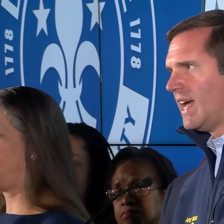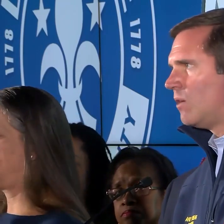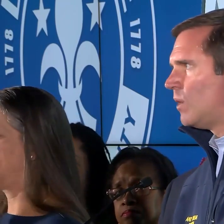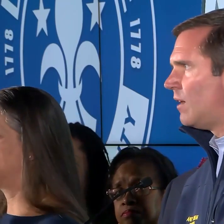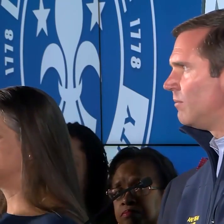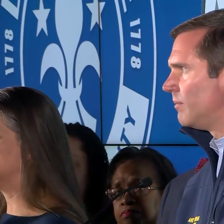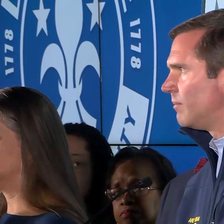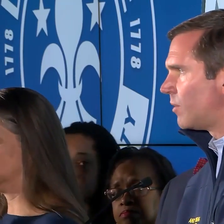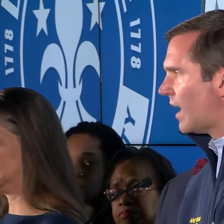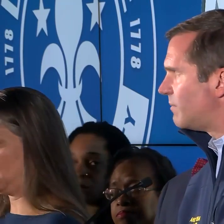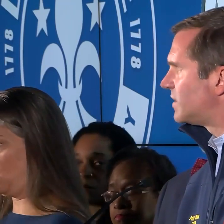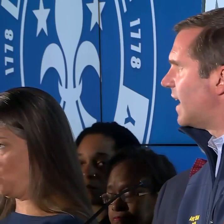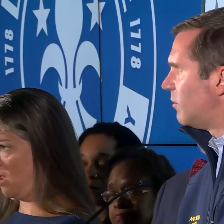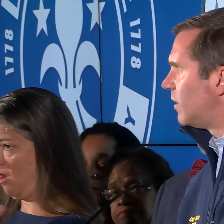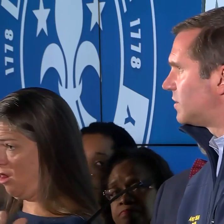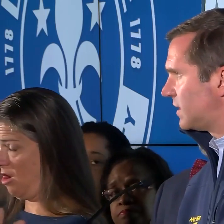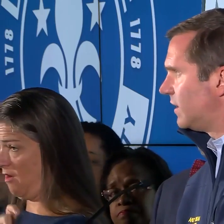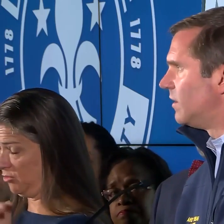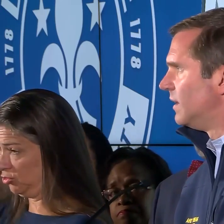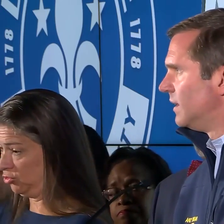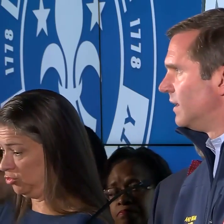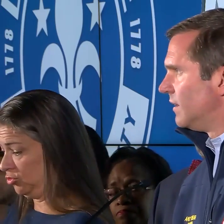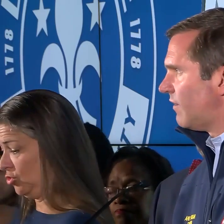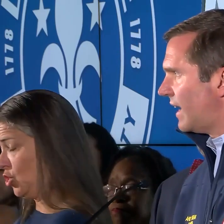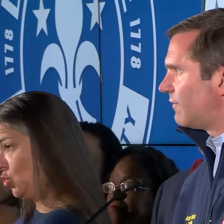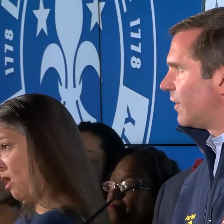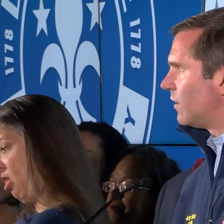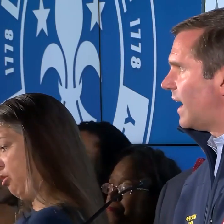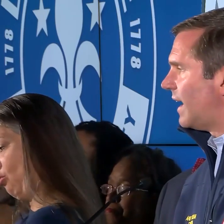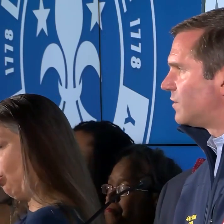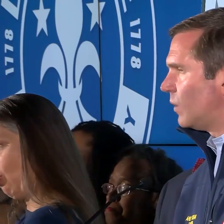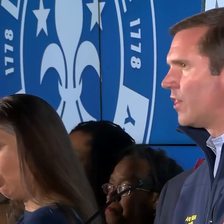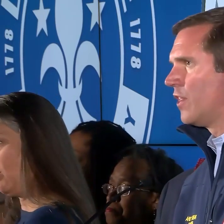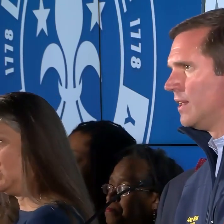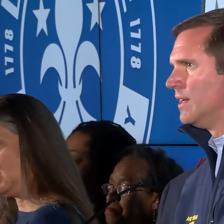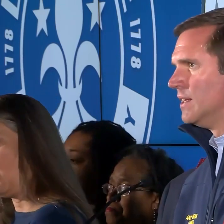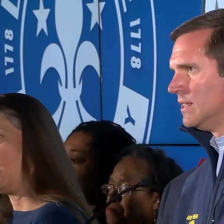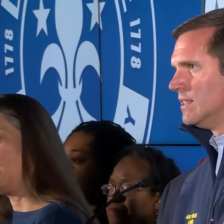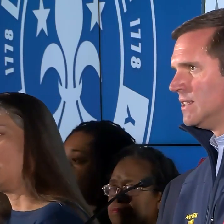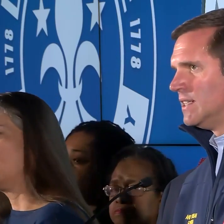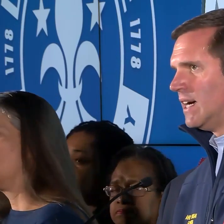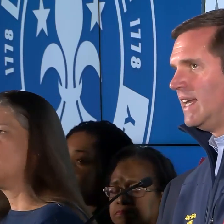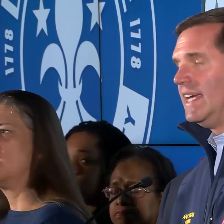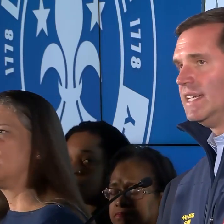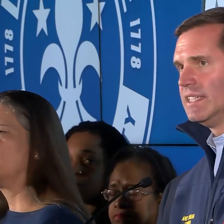now while perhaps stable are still fighting for their lives with *** need